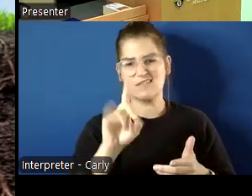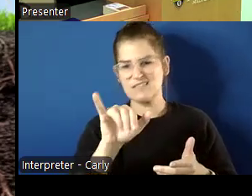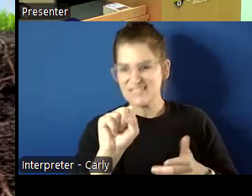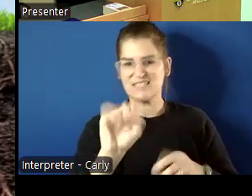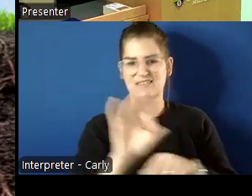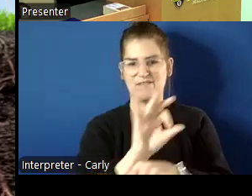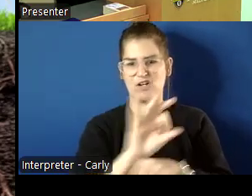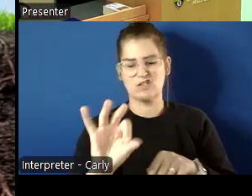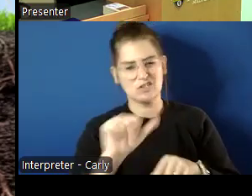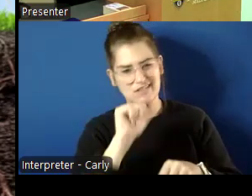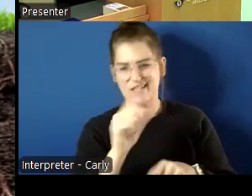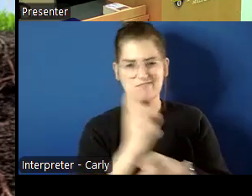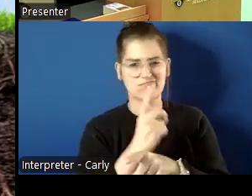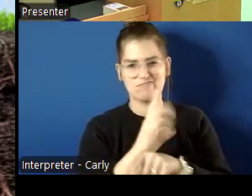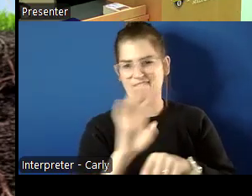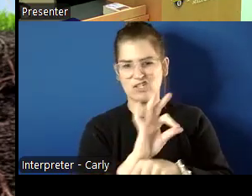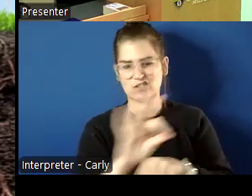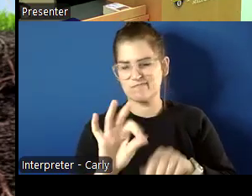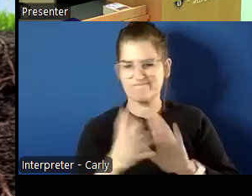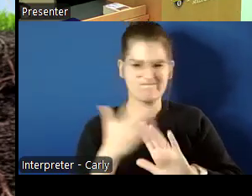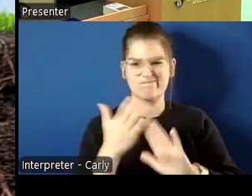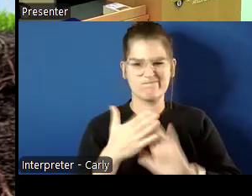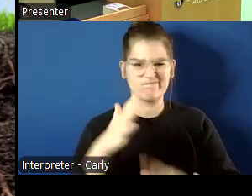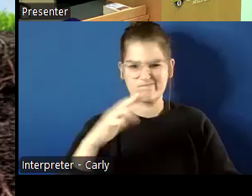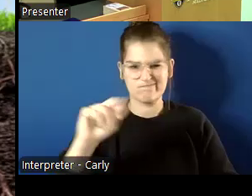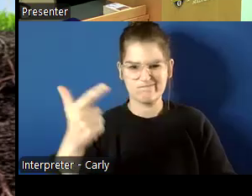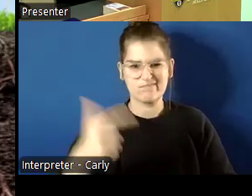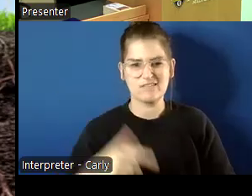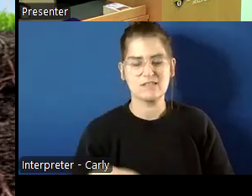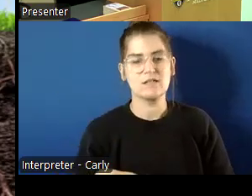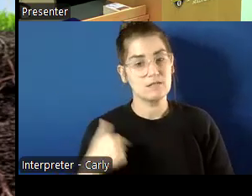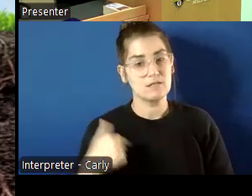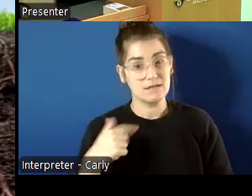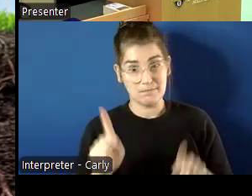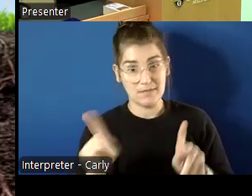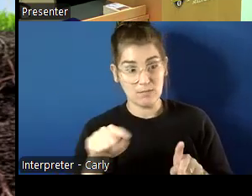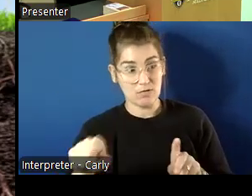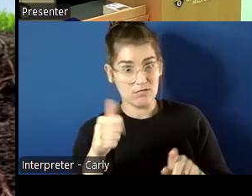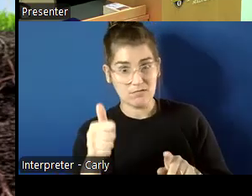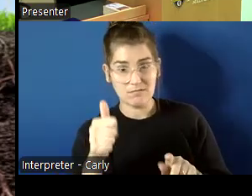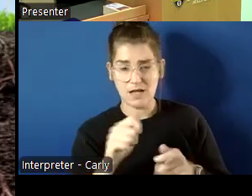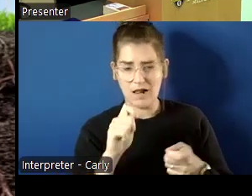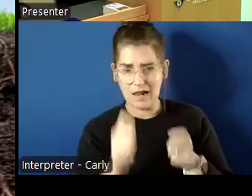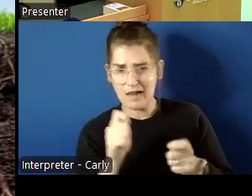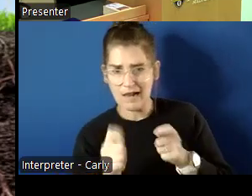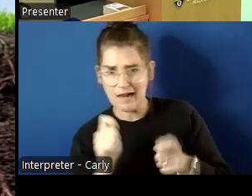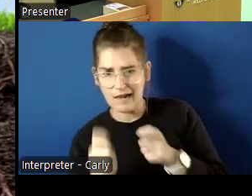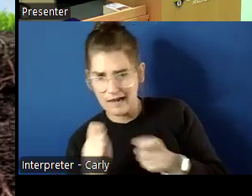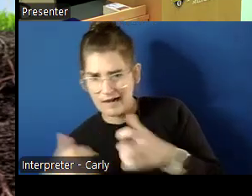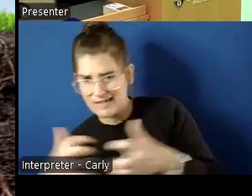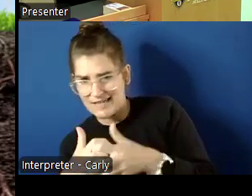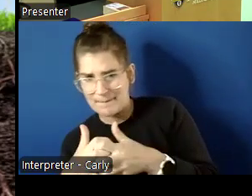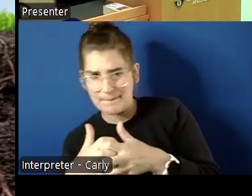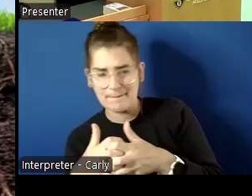choices that people simply have adapted for their own survival. Our system unfortunately allows the